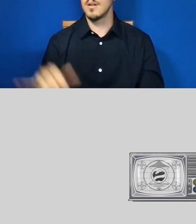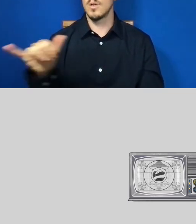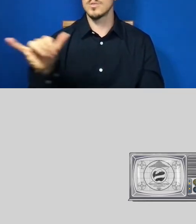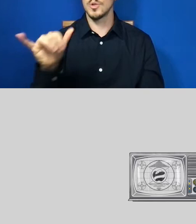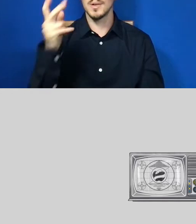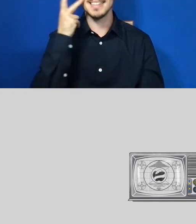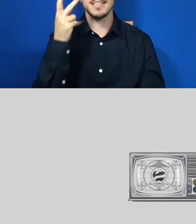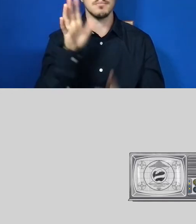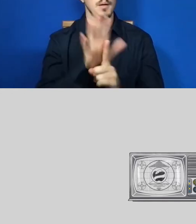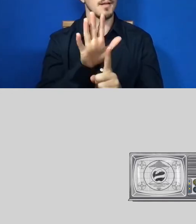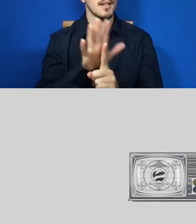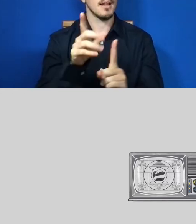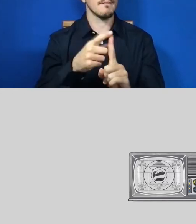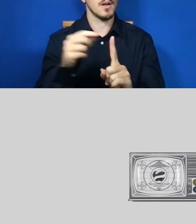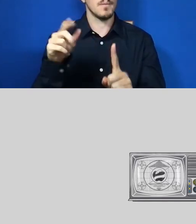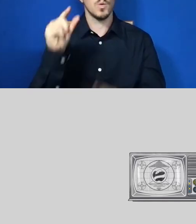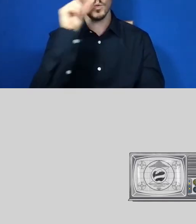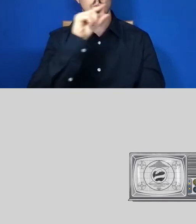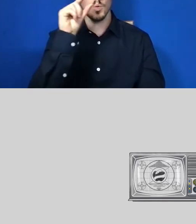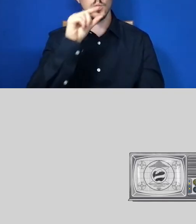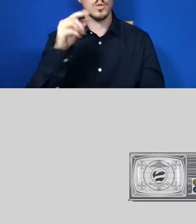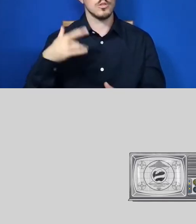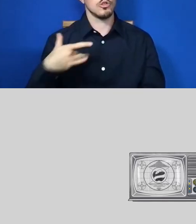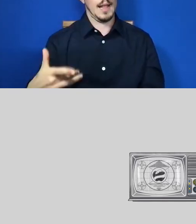You can also see their popularity from Google Trends.